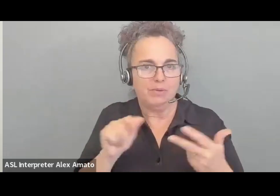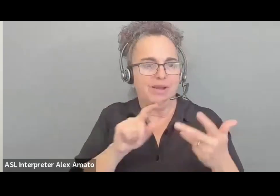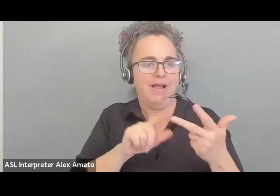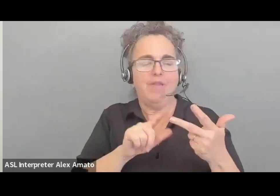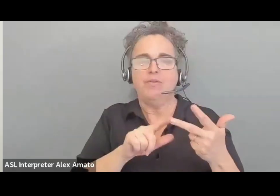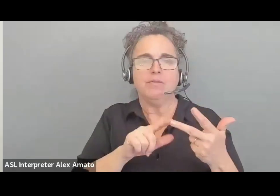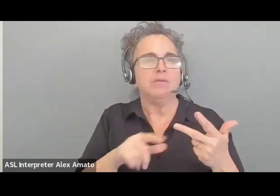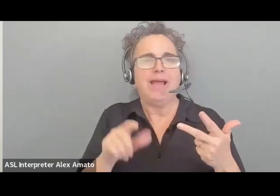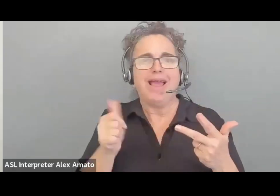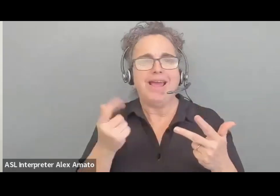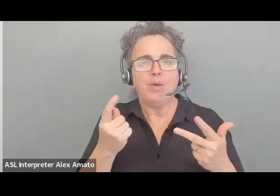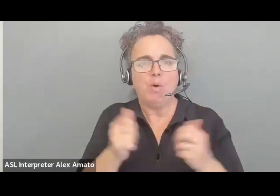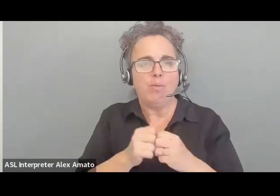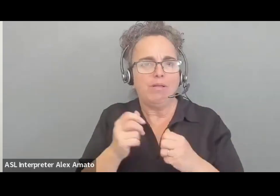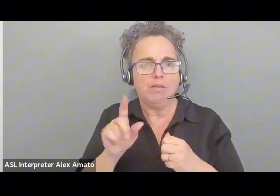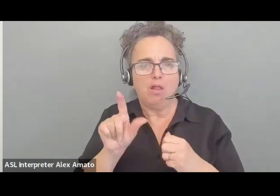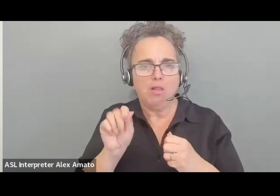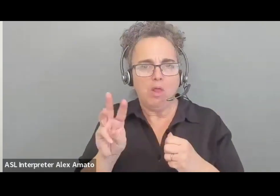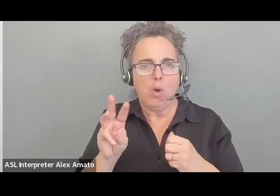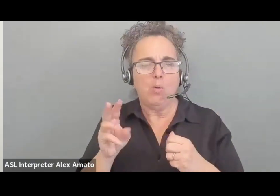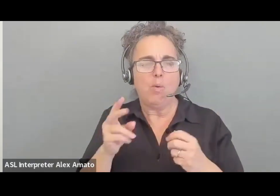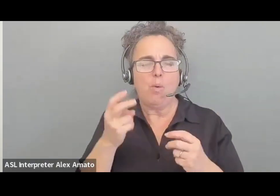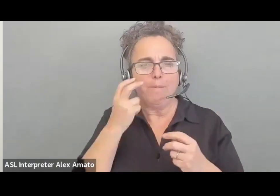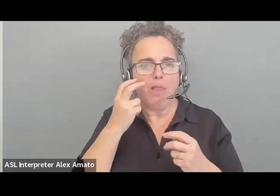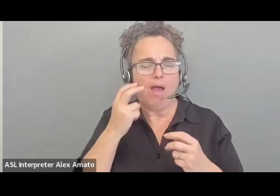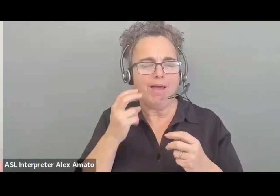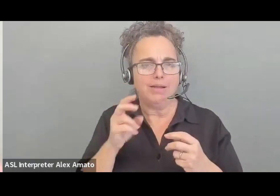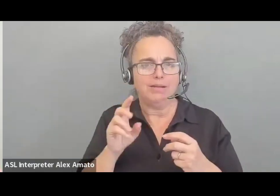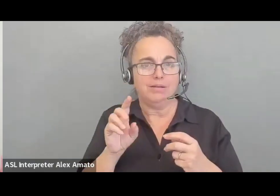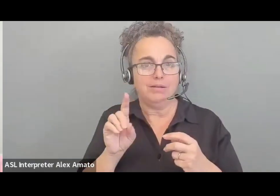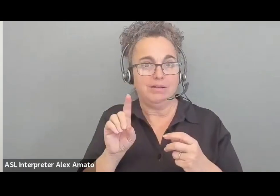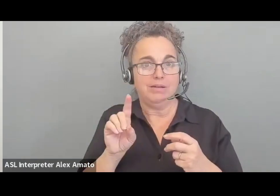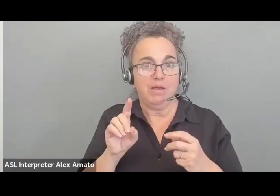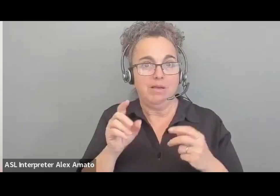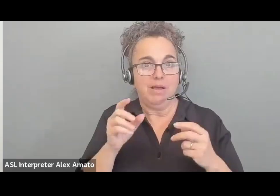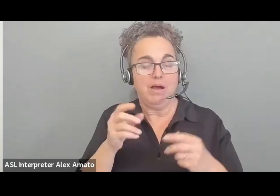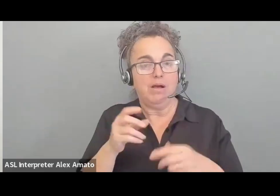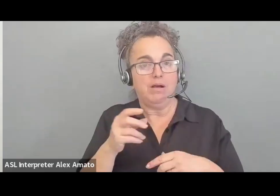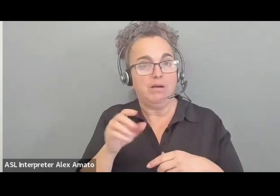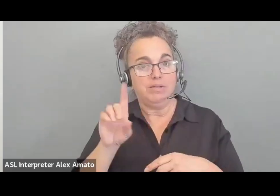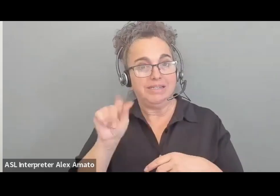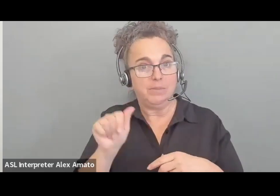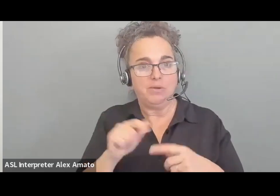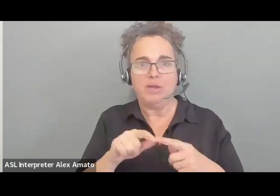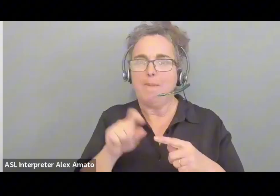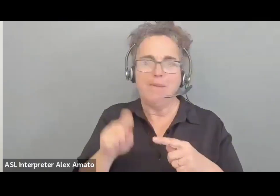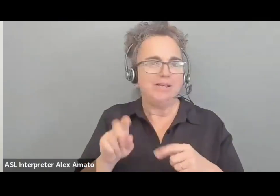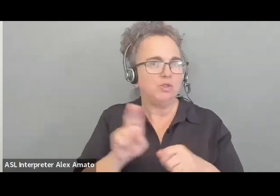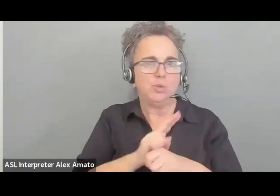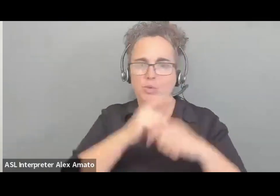And typically in blind and low vision sports - in, in para sports - you have to wear a blindfold. That's just typical process